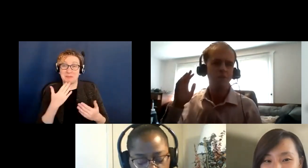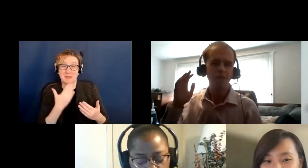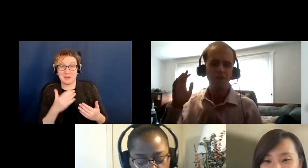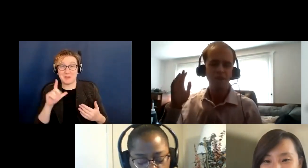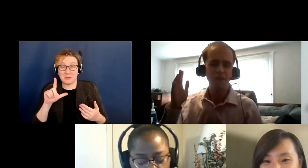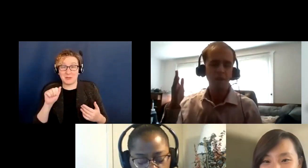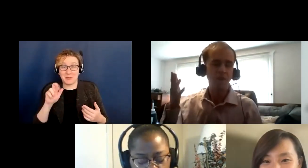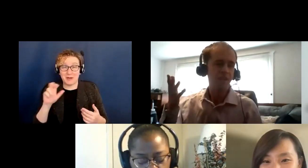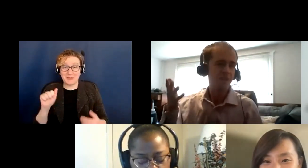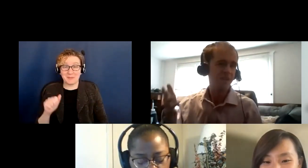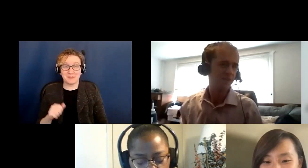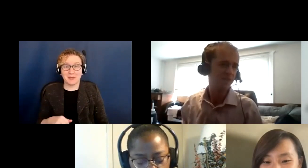Great. Erika?